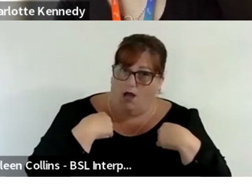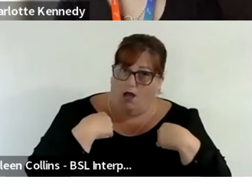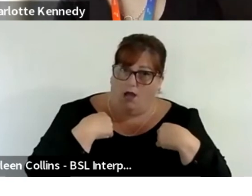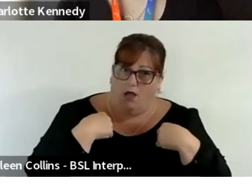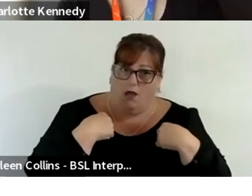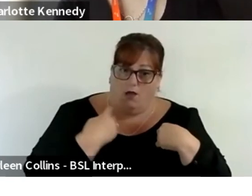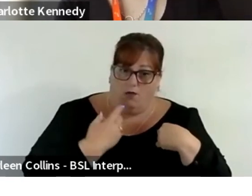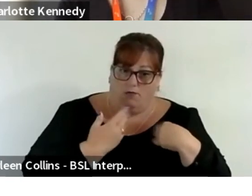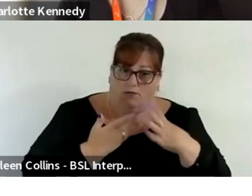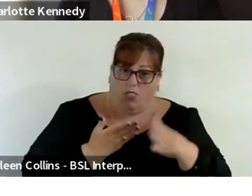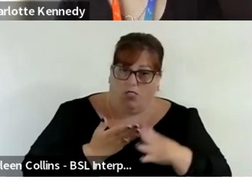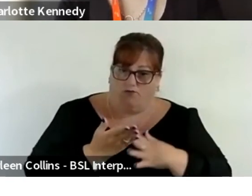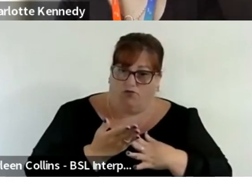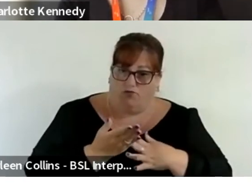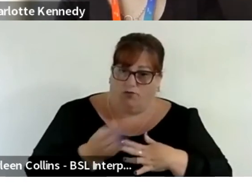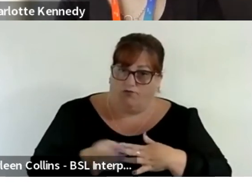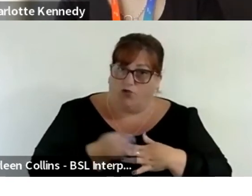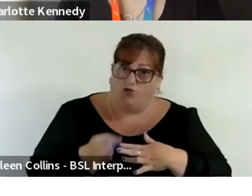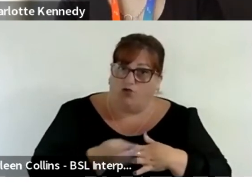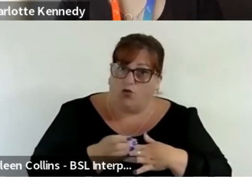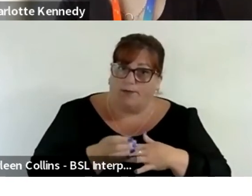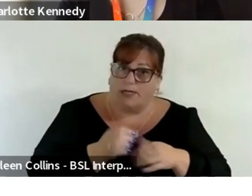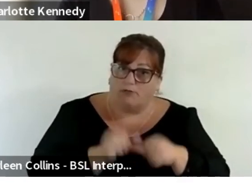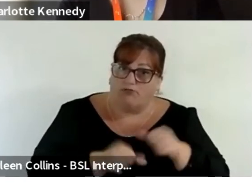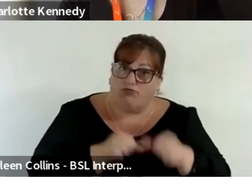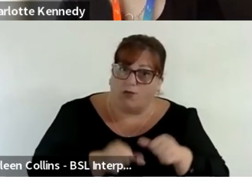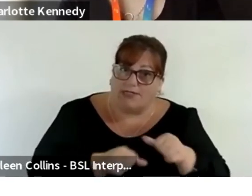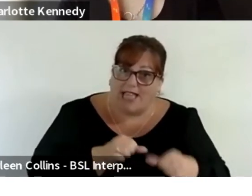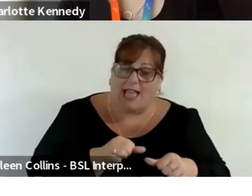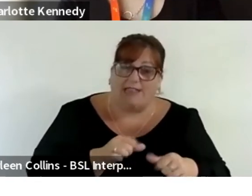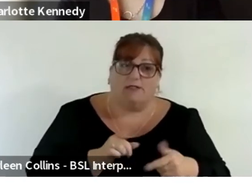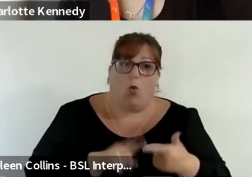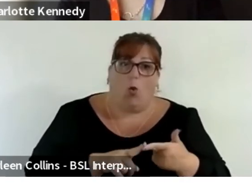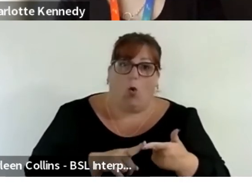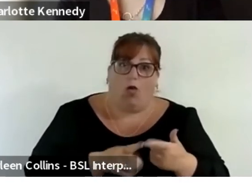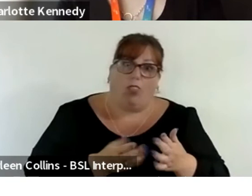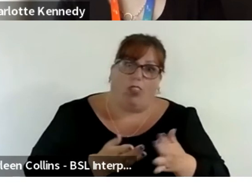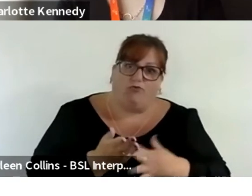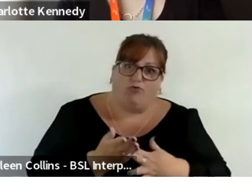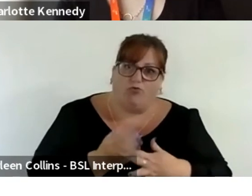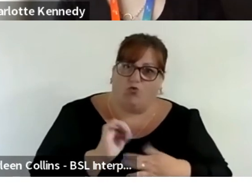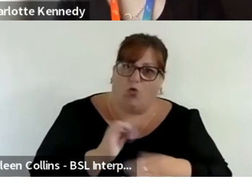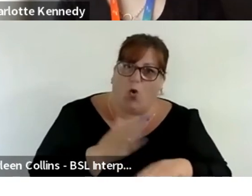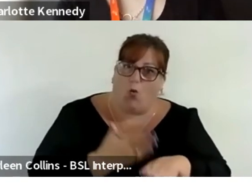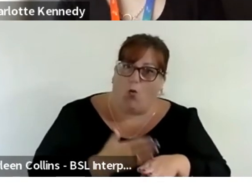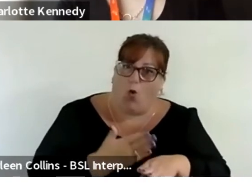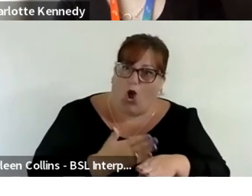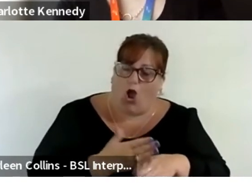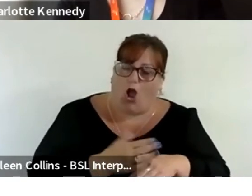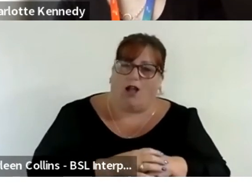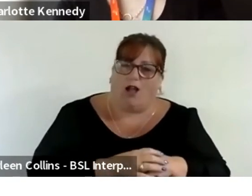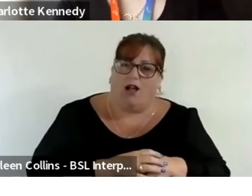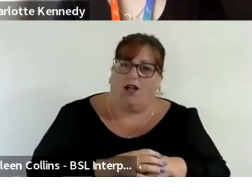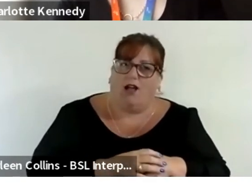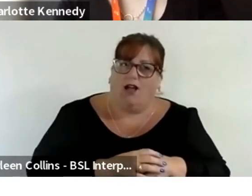process or during employment, is that somewhere that you really want to work?